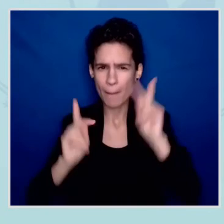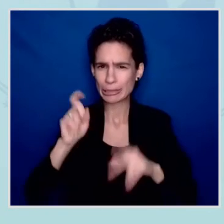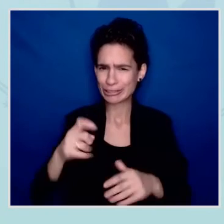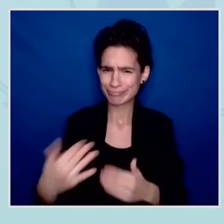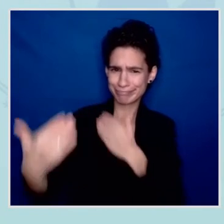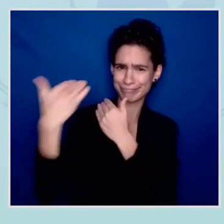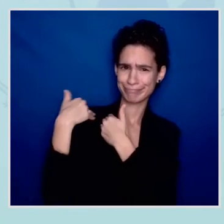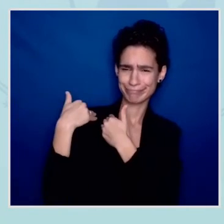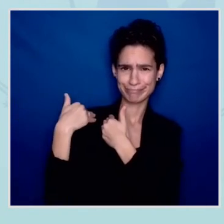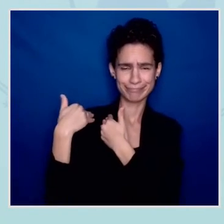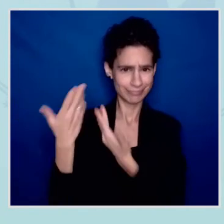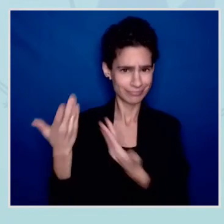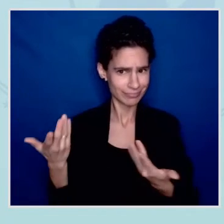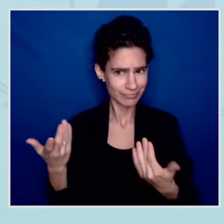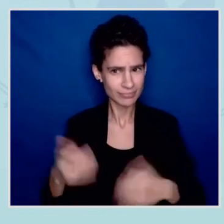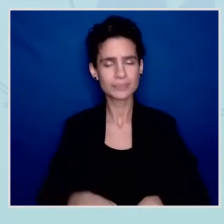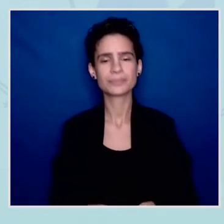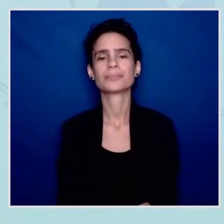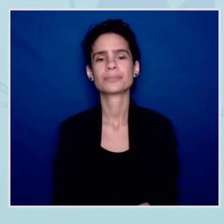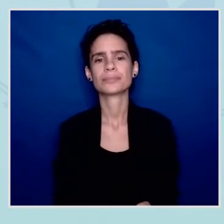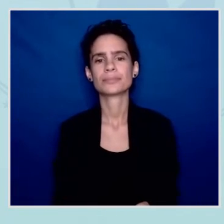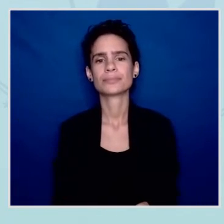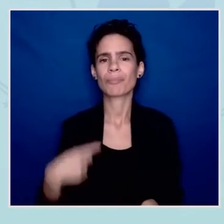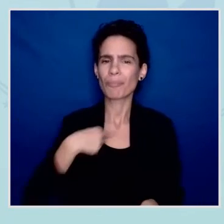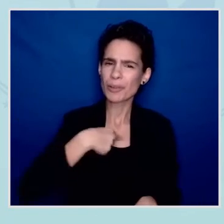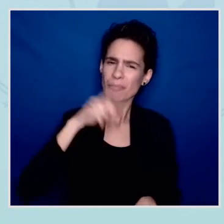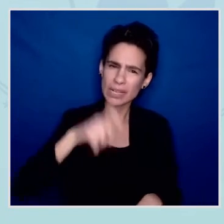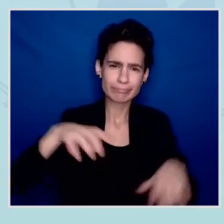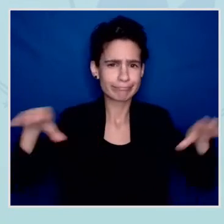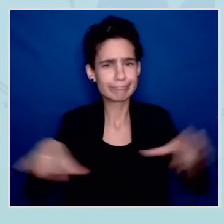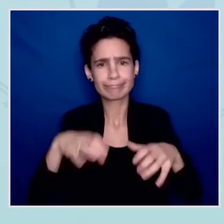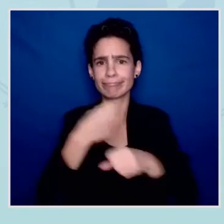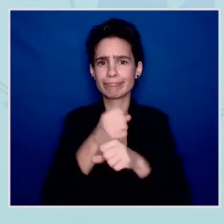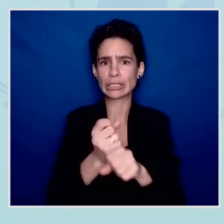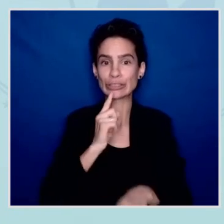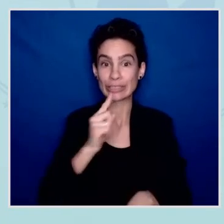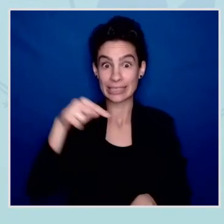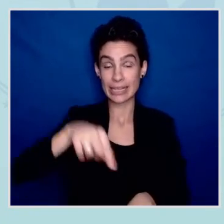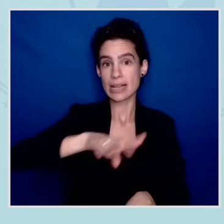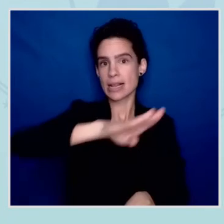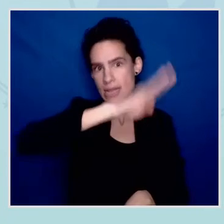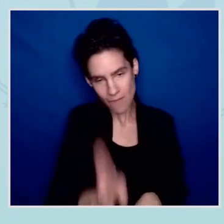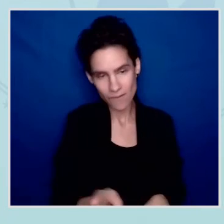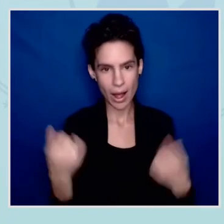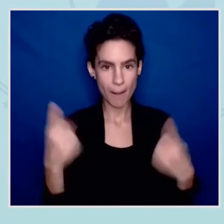WHEN HE SAID I WAS READY TO SEND IN THE NATIONAL GUARD I COULDN'T GET AUTHORIZATION? WHAT HAPPENED? IT DESERVES A FULL-BLOWN INVESTIGATION.